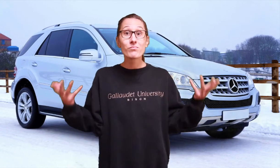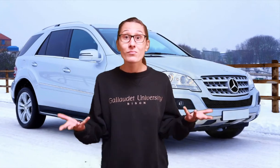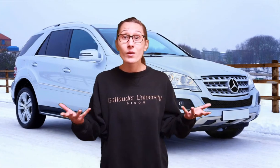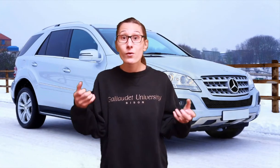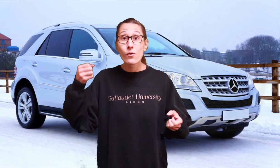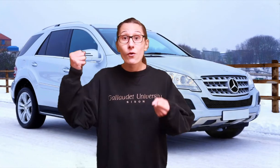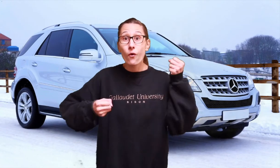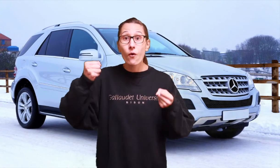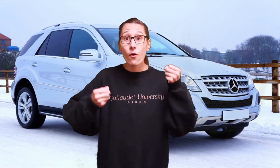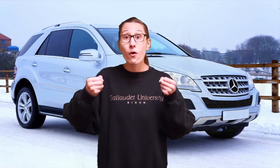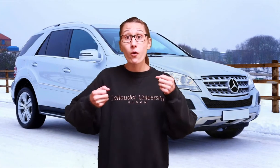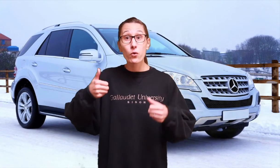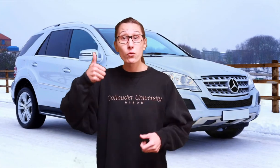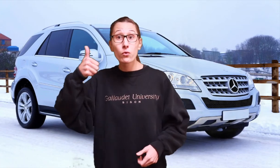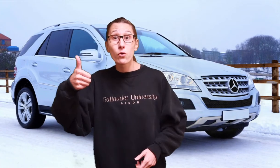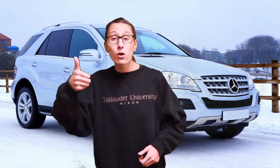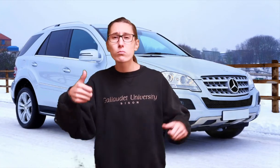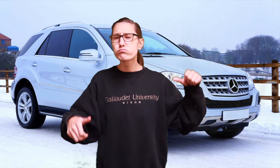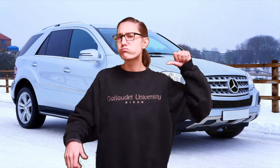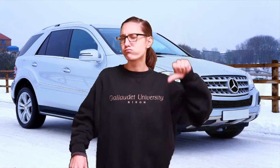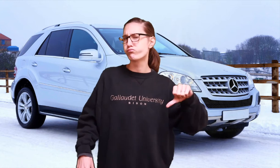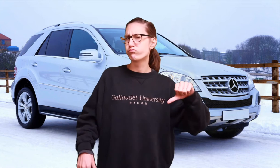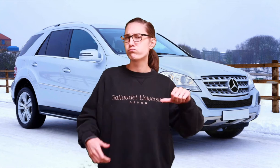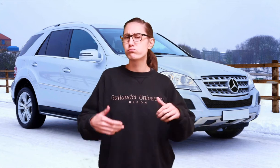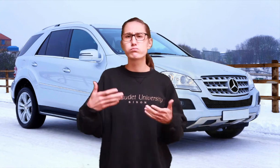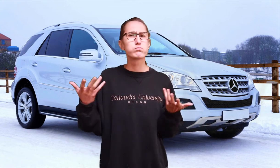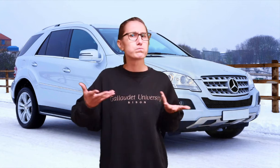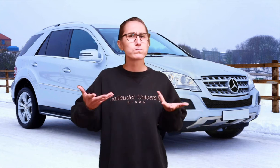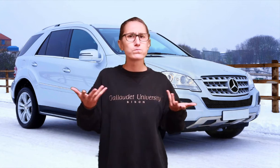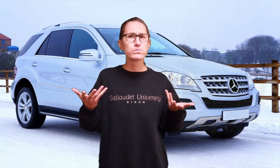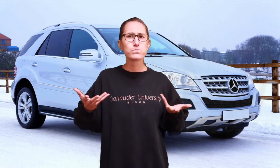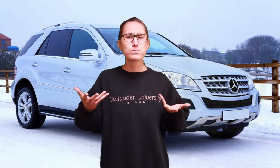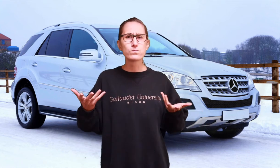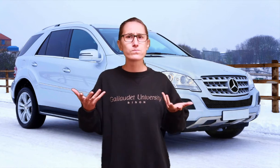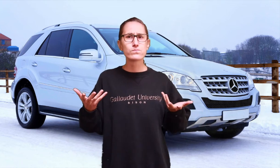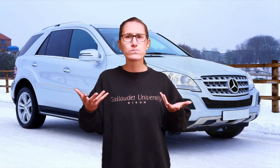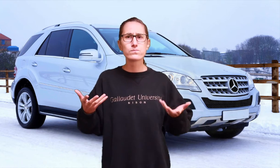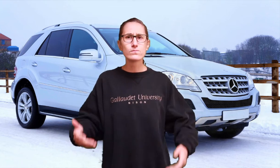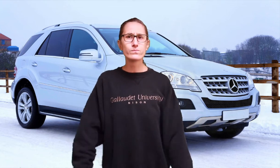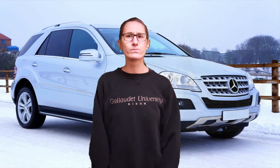What are rules for the car?